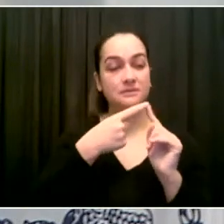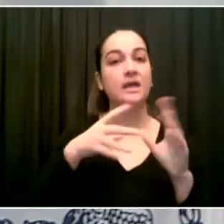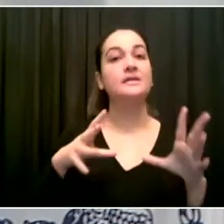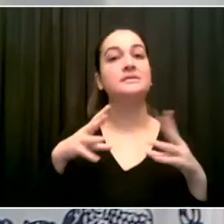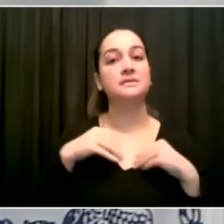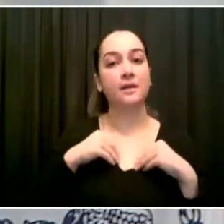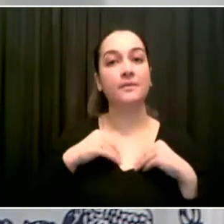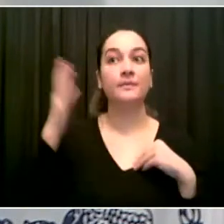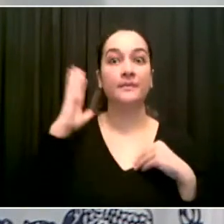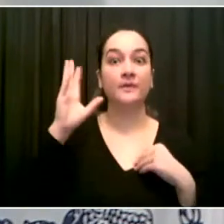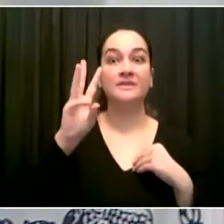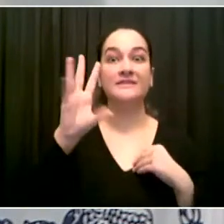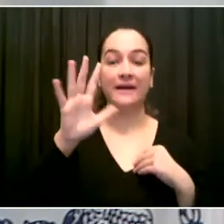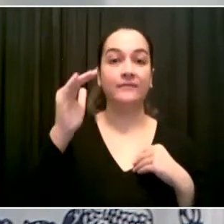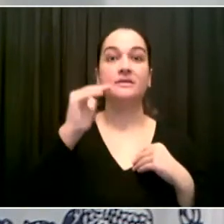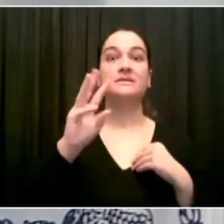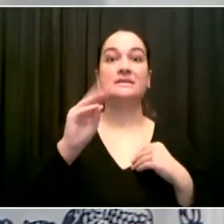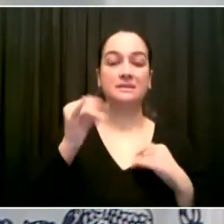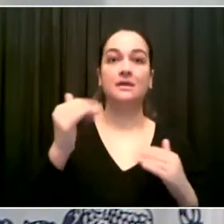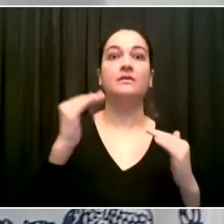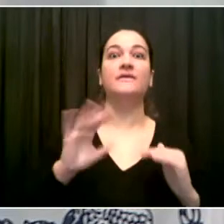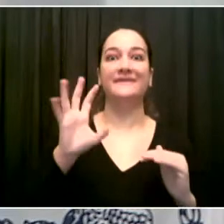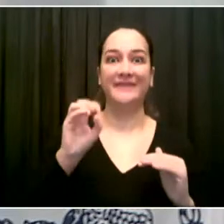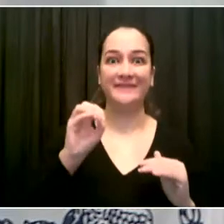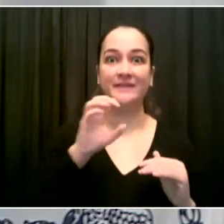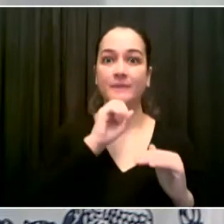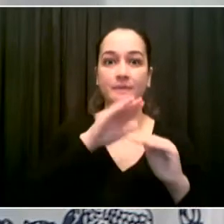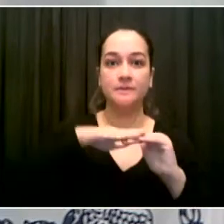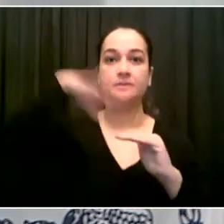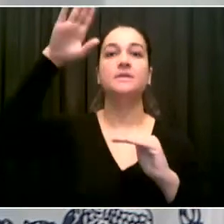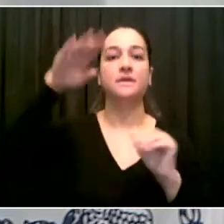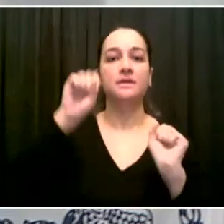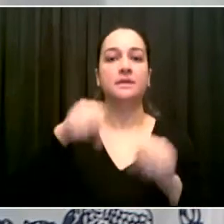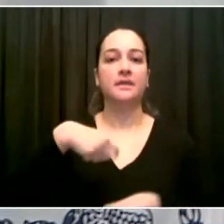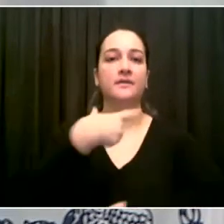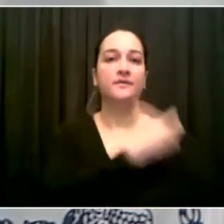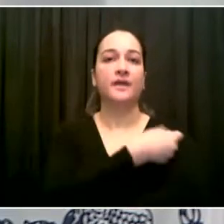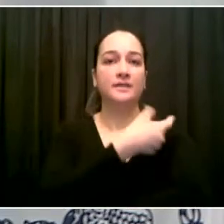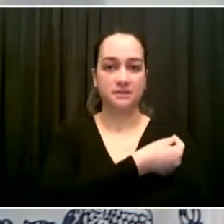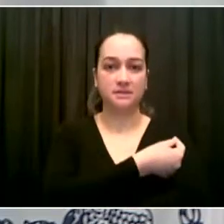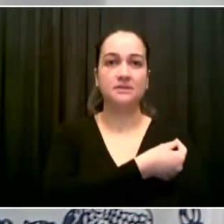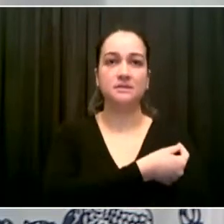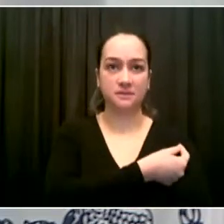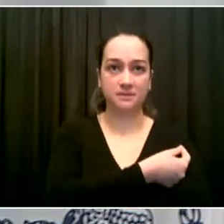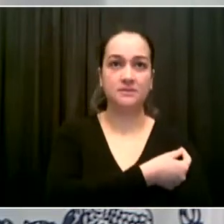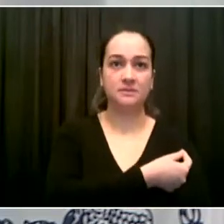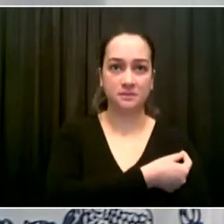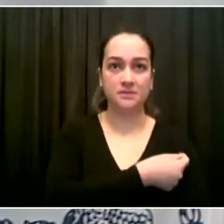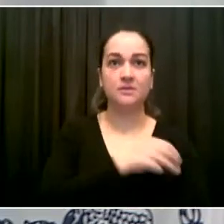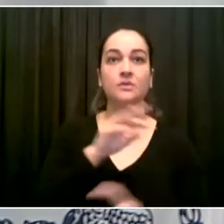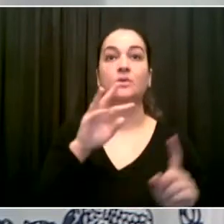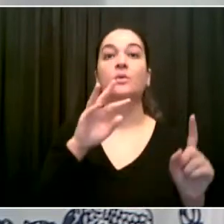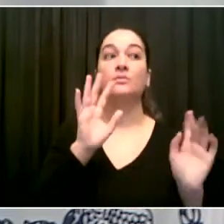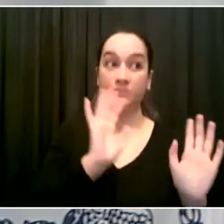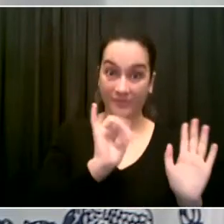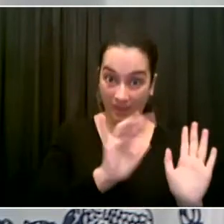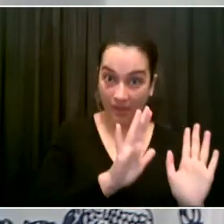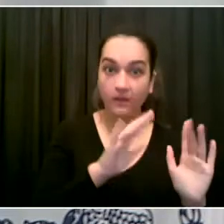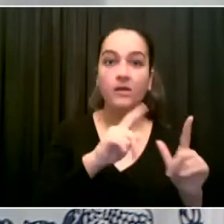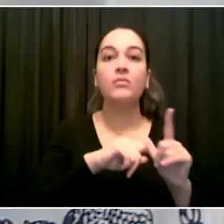NOT HEARD A